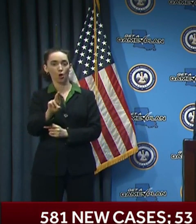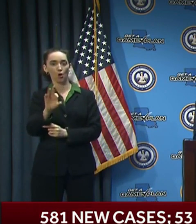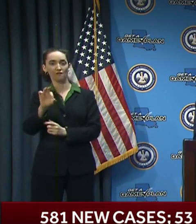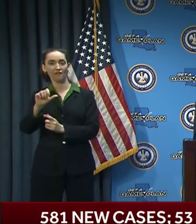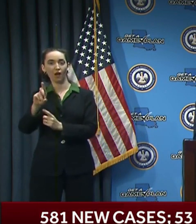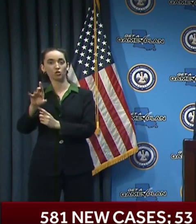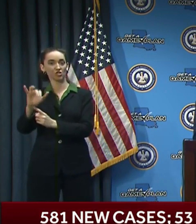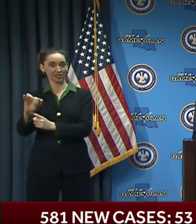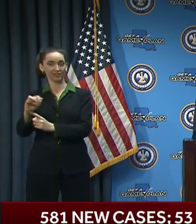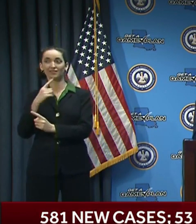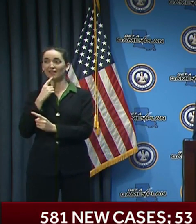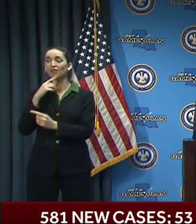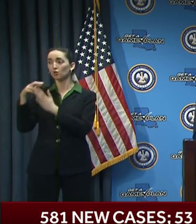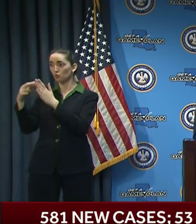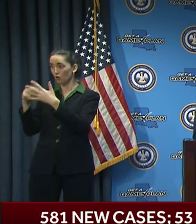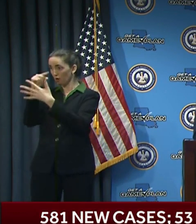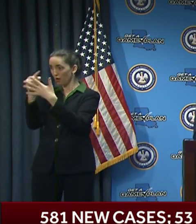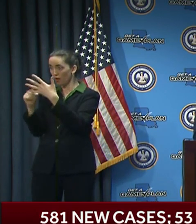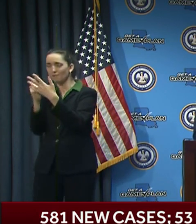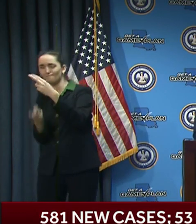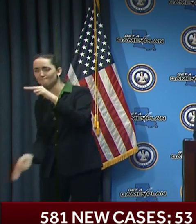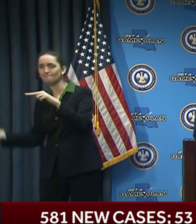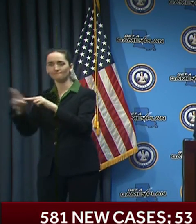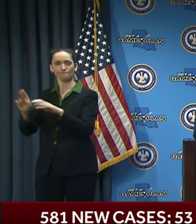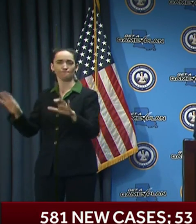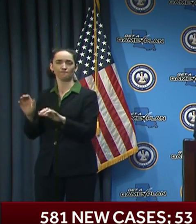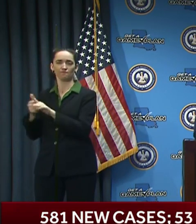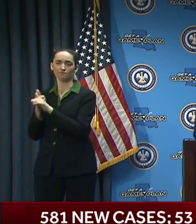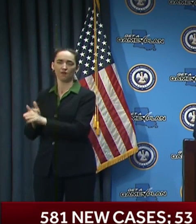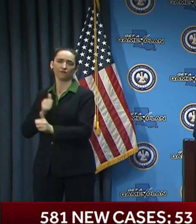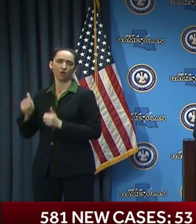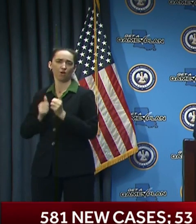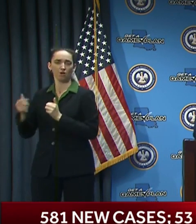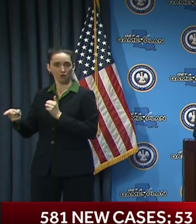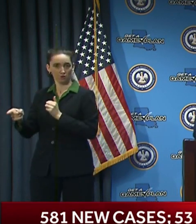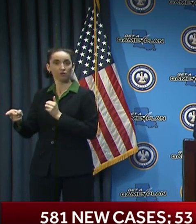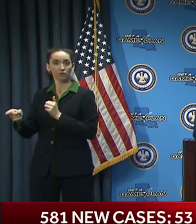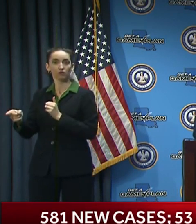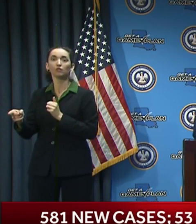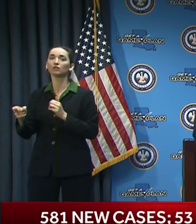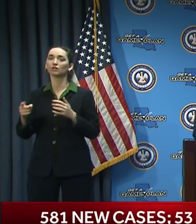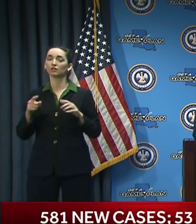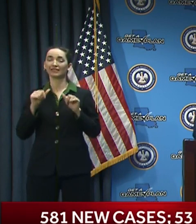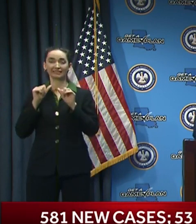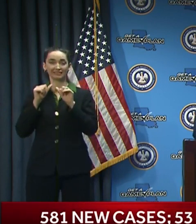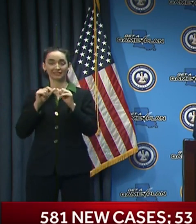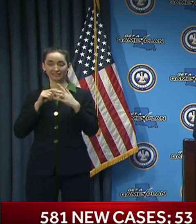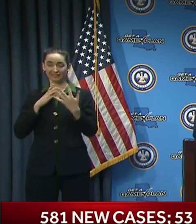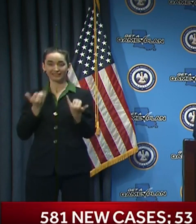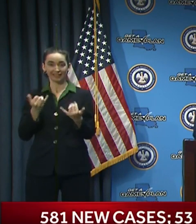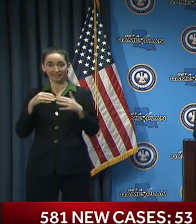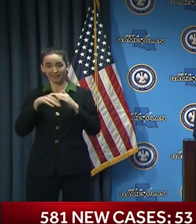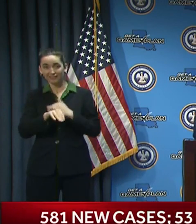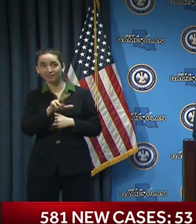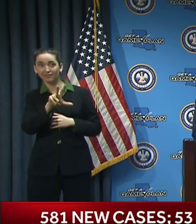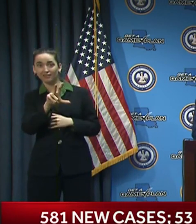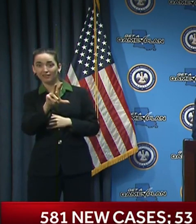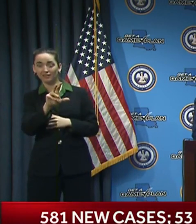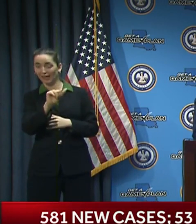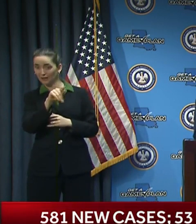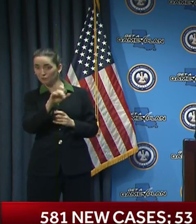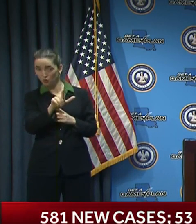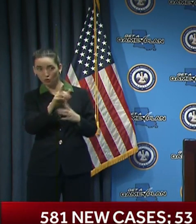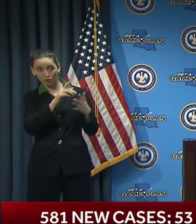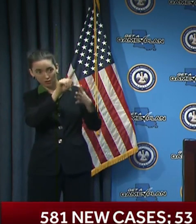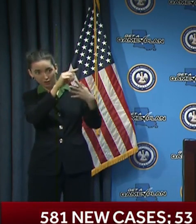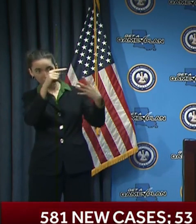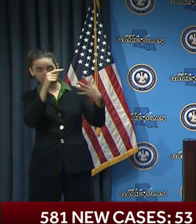HE SAID WE NEED TO BE PUTTING THE ACCELERATOR ALL THE WAY TO THE FLOOR ON THESE MITIGATION MEASURES, ESPECIALLY AS WE MOVE THROUGH THE MONTH OF APRIL BECAUSE IT’S ALL PART OF THE